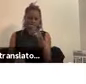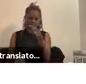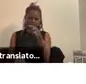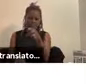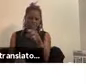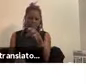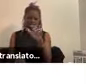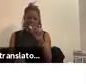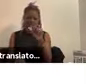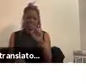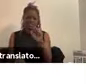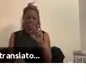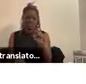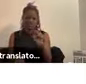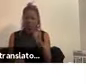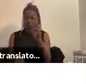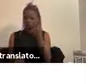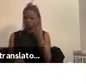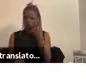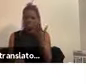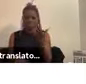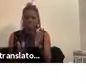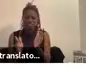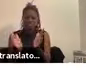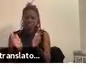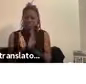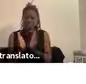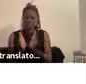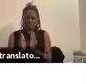Again, this is a very small proportion of our cases, less than one percent.